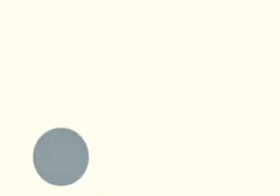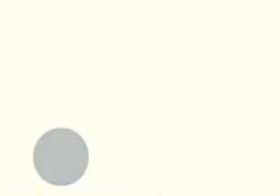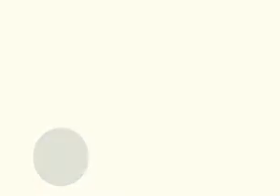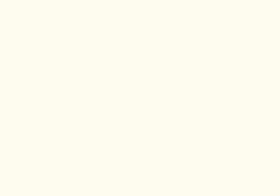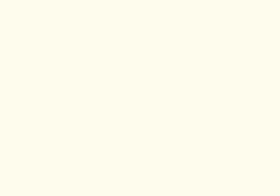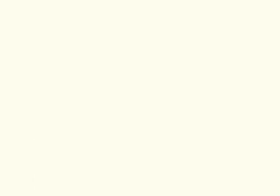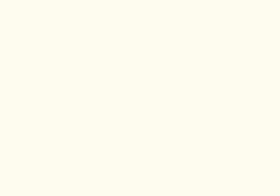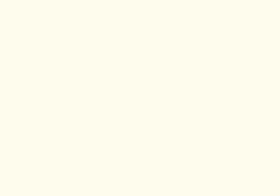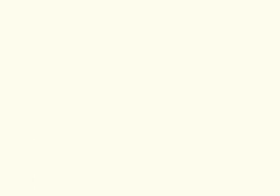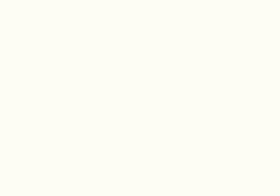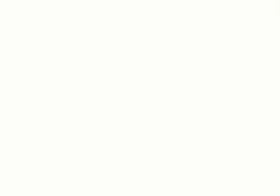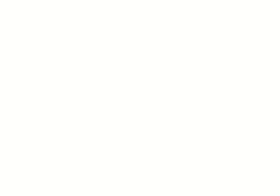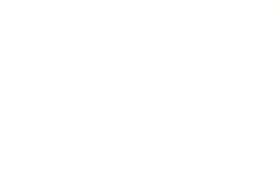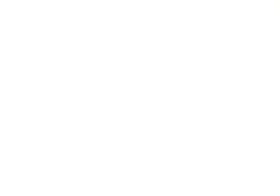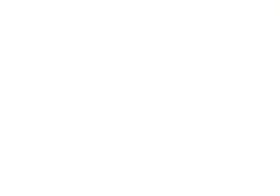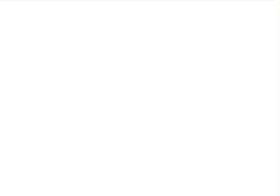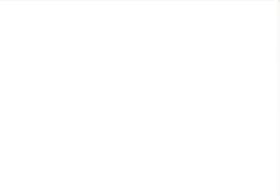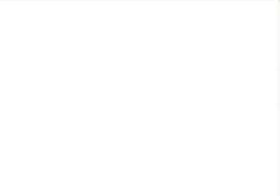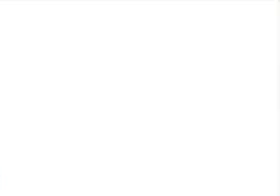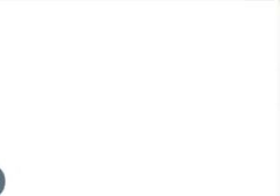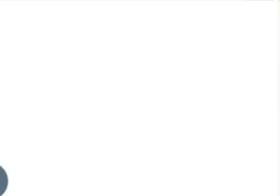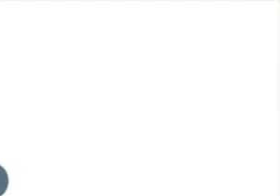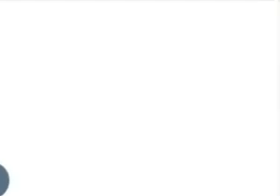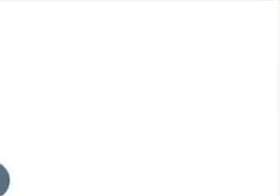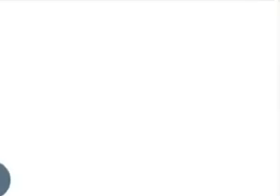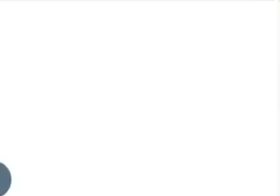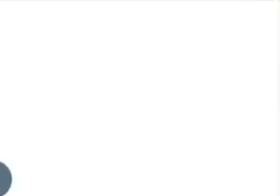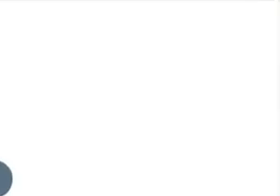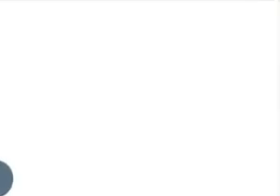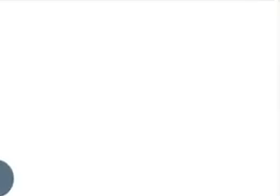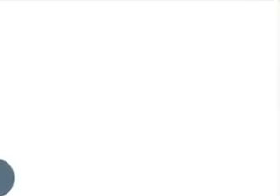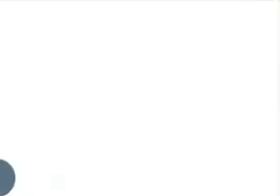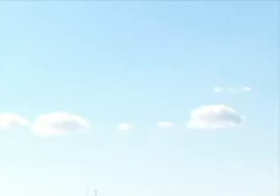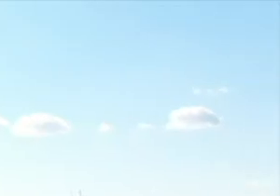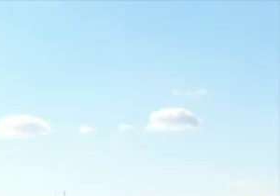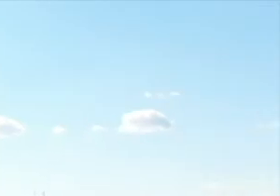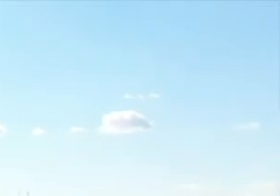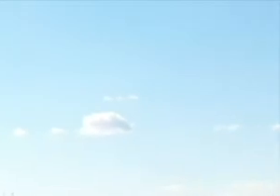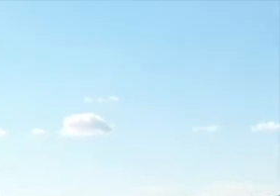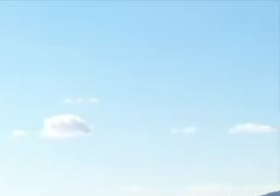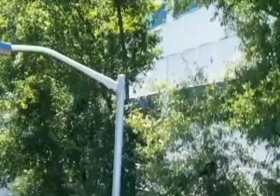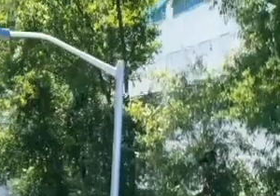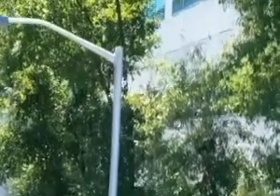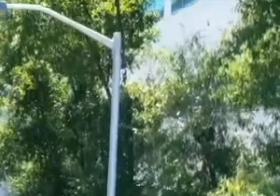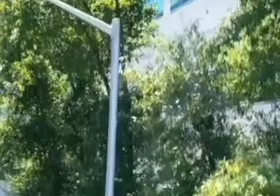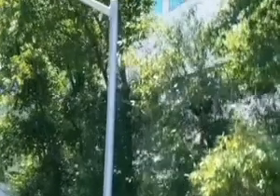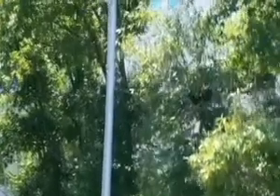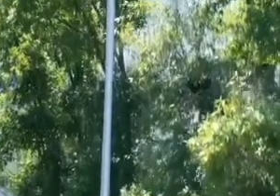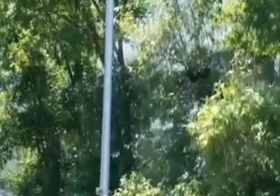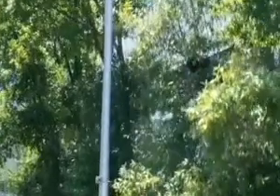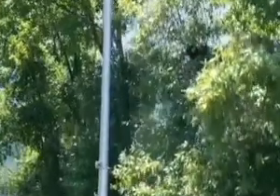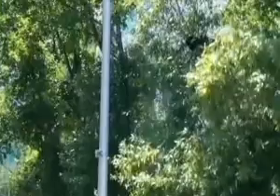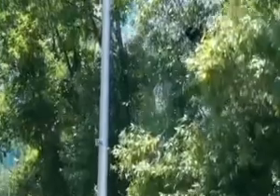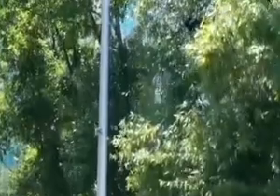At UNUM, we're committed to becoming the most inclusive, diverse and welcoming company